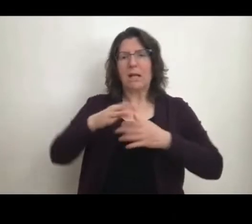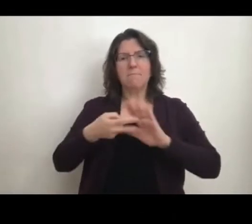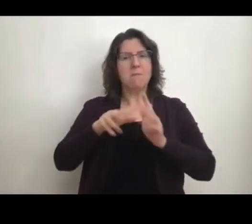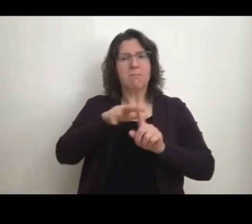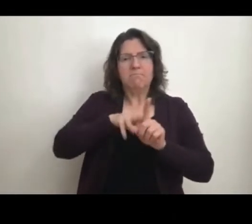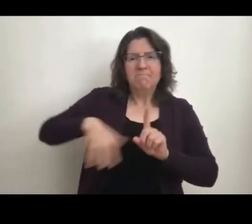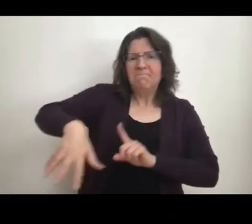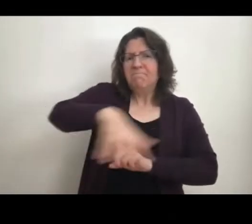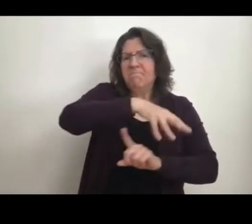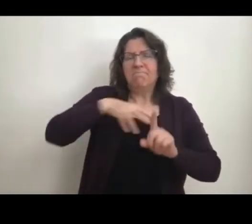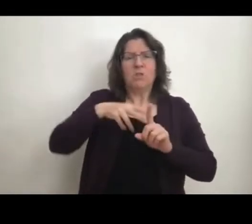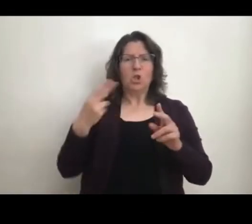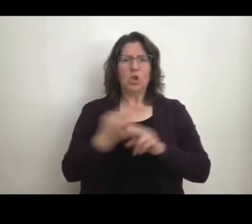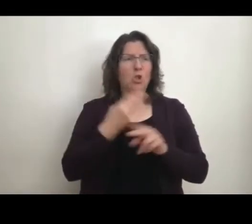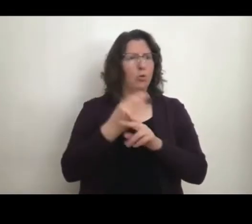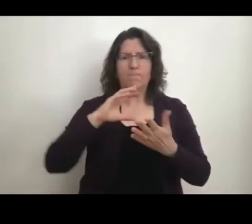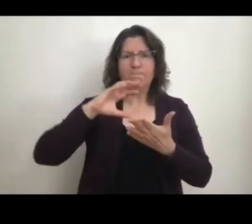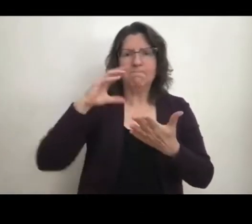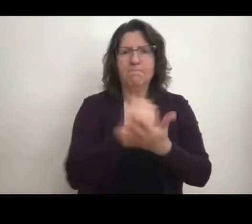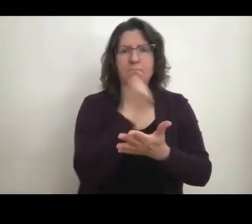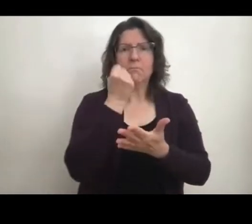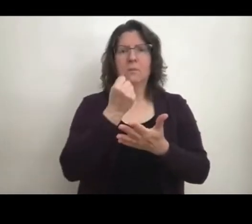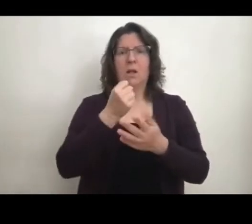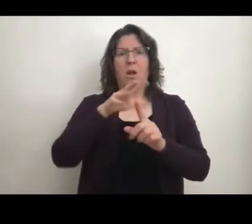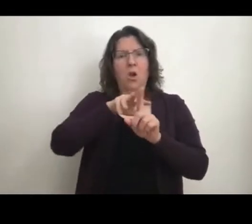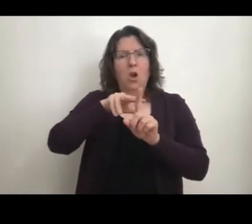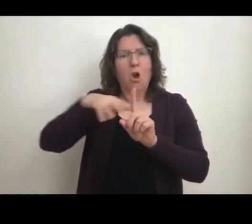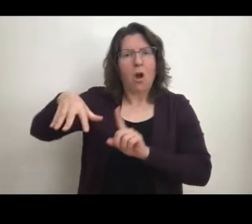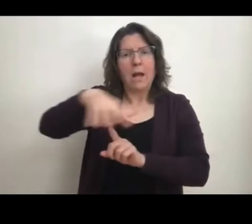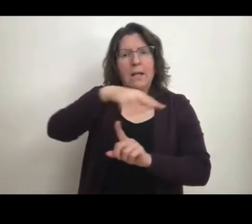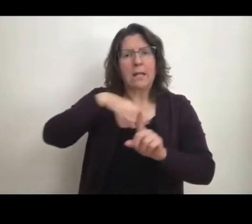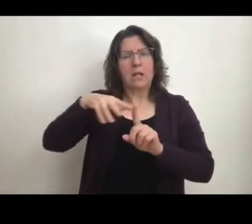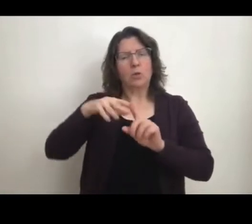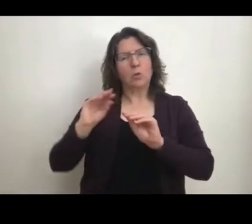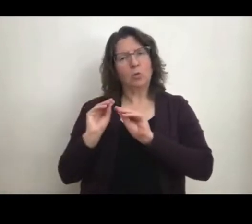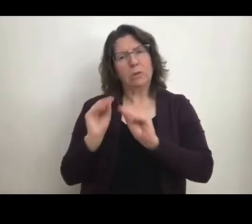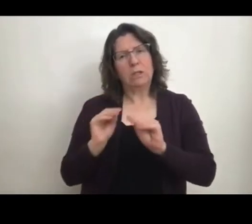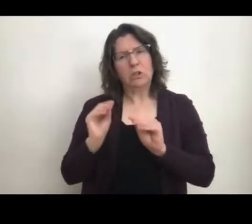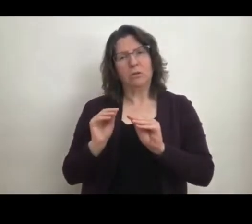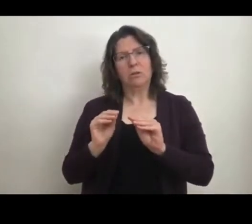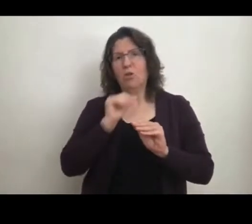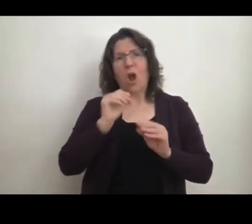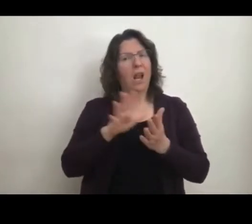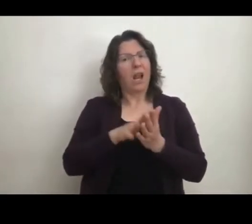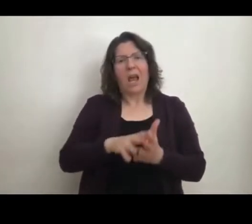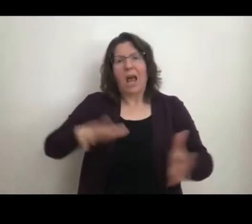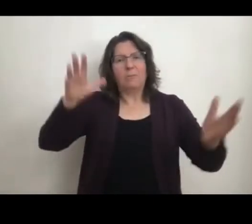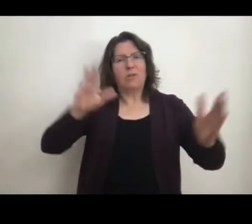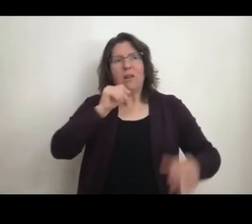Where the instructor uses conveniently accessible contexts to teach content.